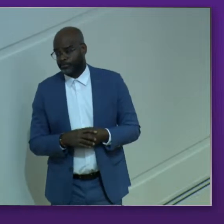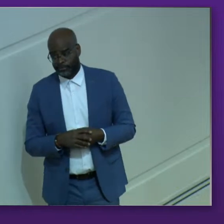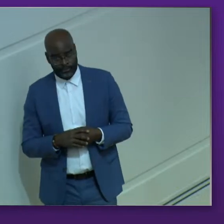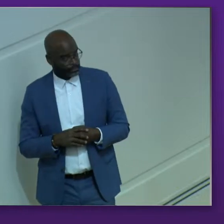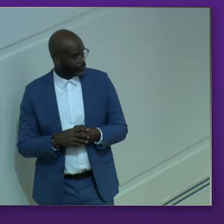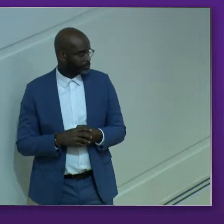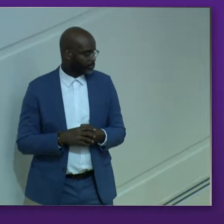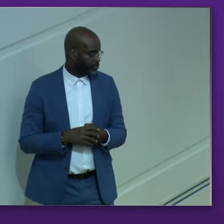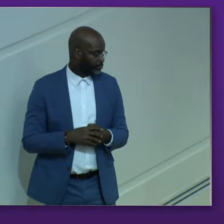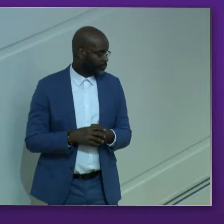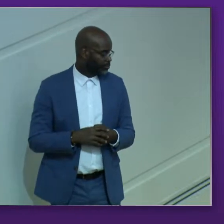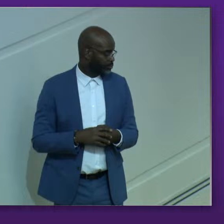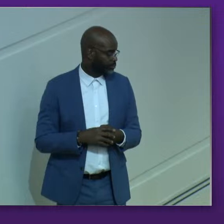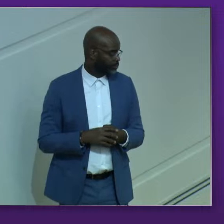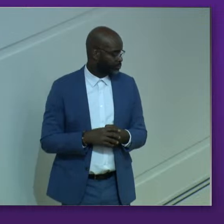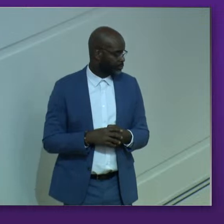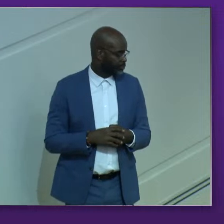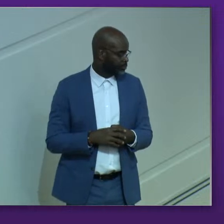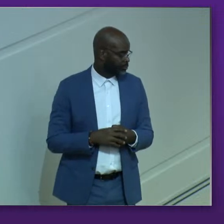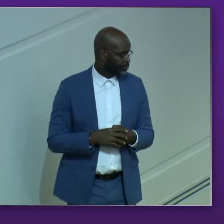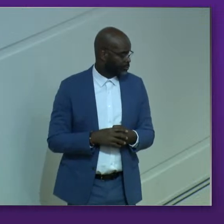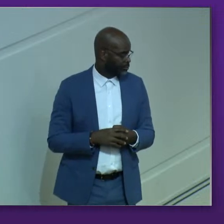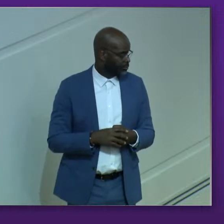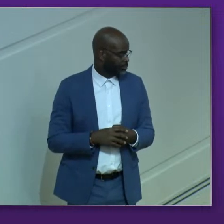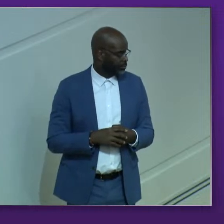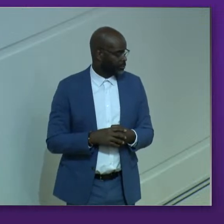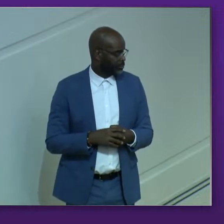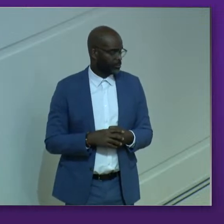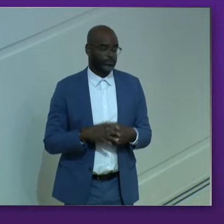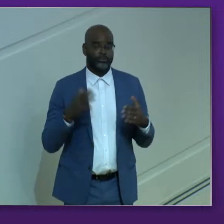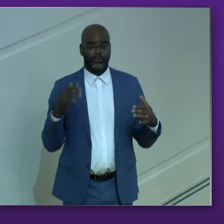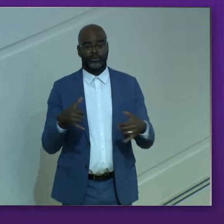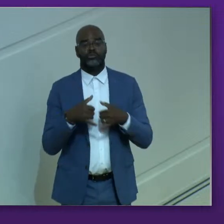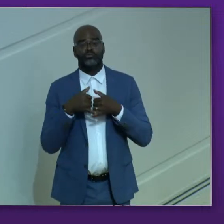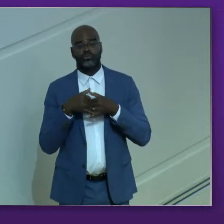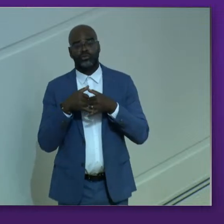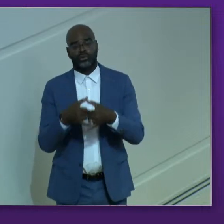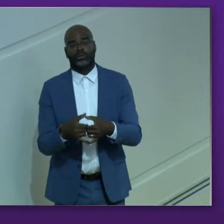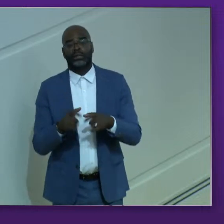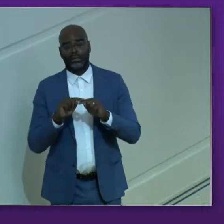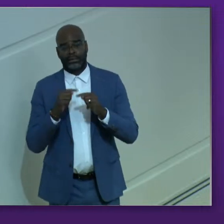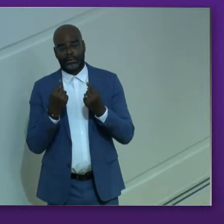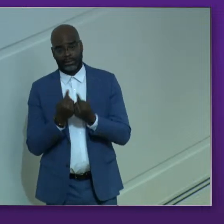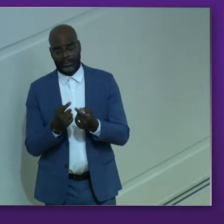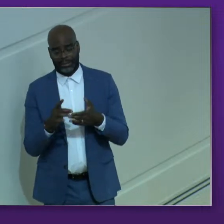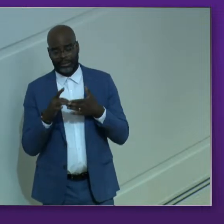EMPLOYEES GAIN NEW SKILLS INSIGHTS AND PERSPECTIVES AS A RESULT MC BECOMES MORE DYNAMIC